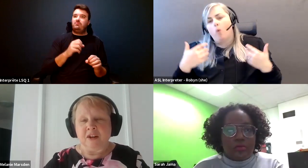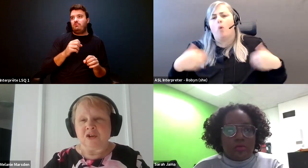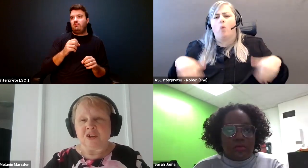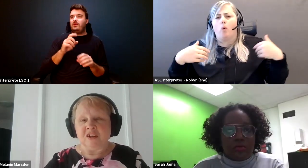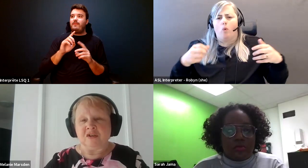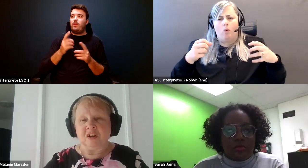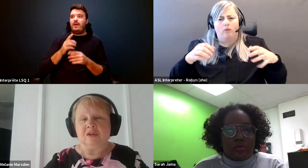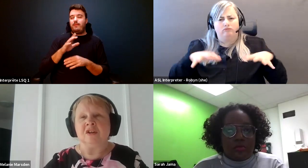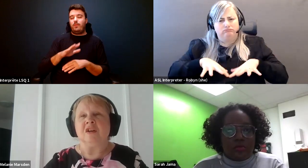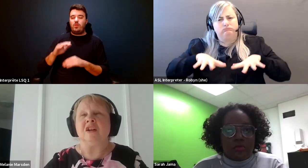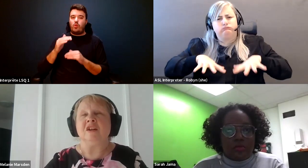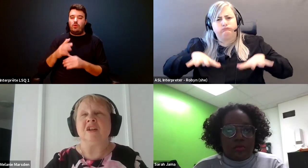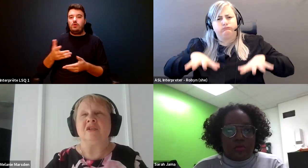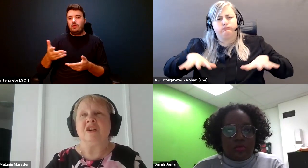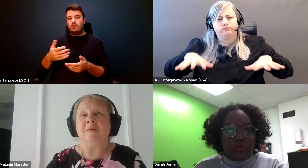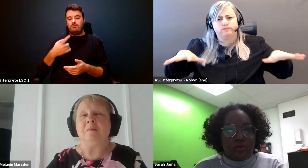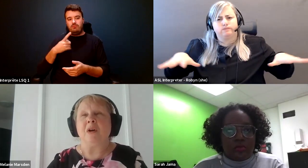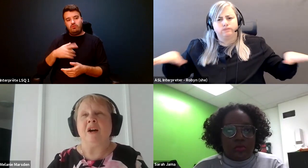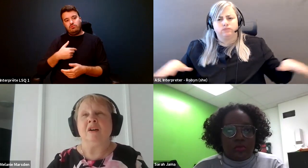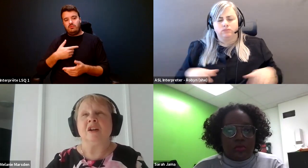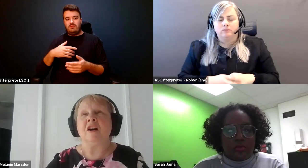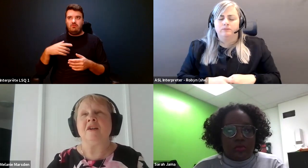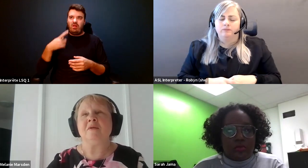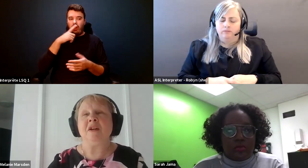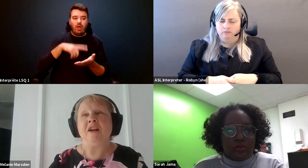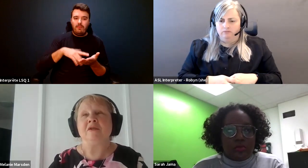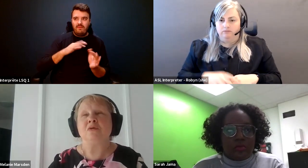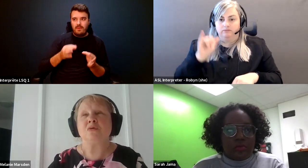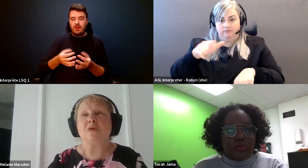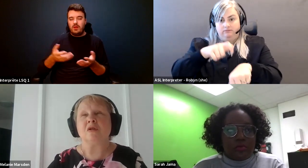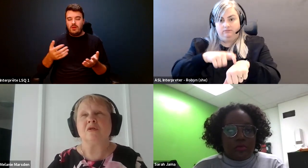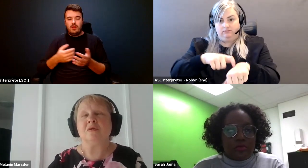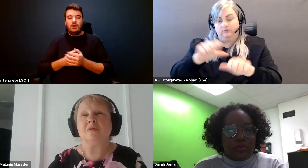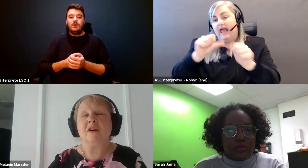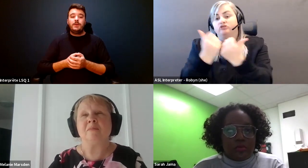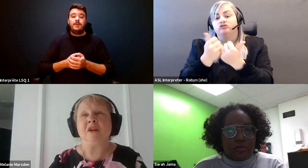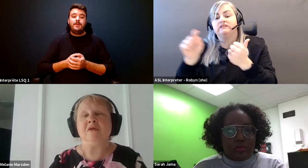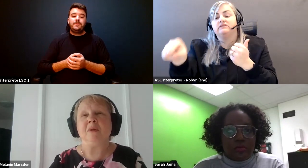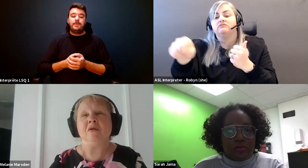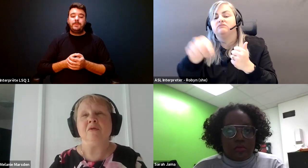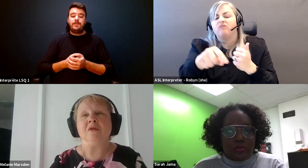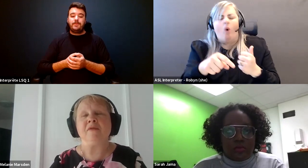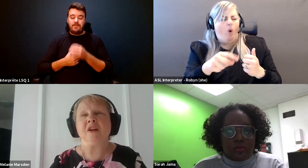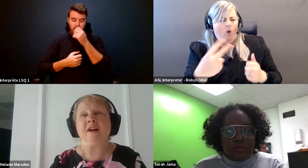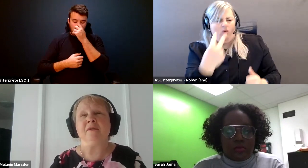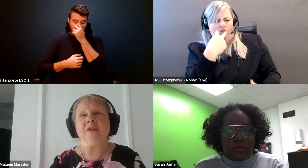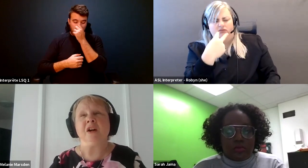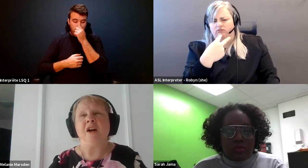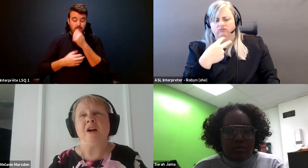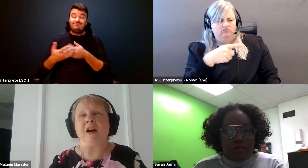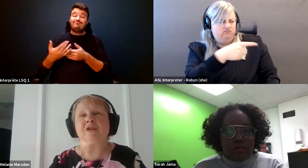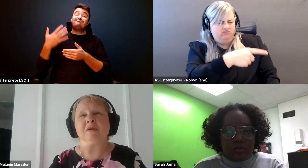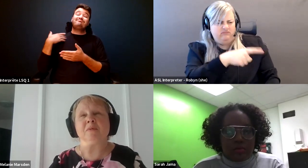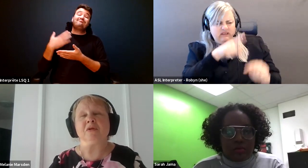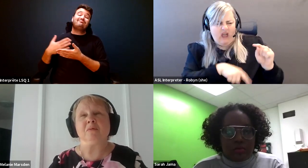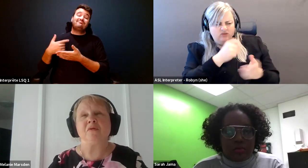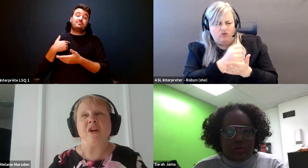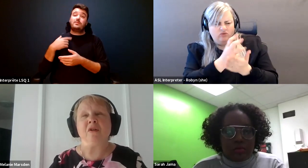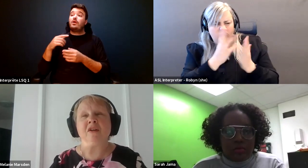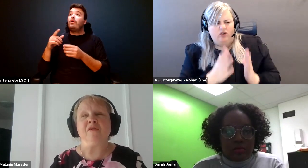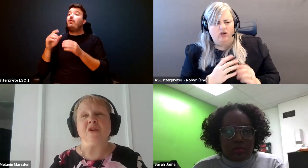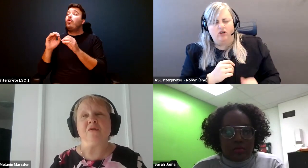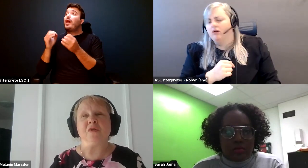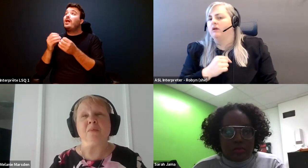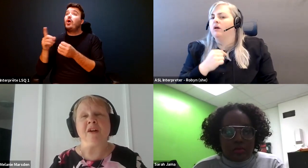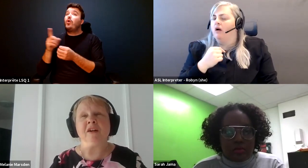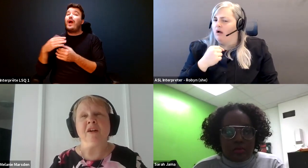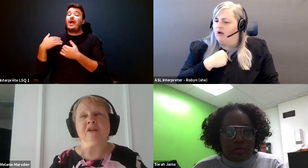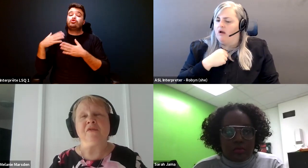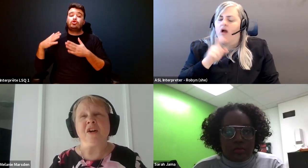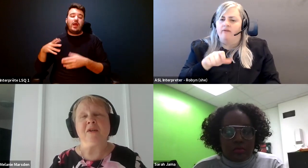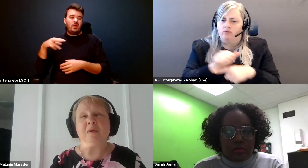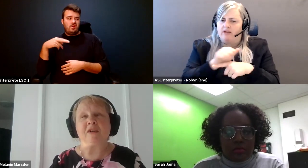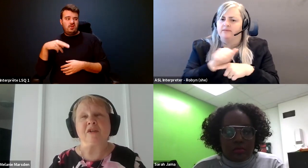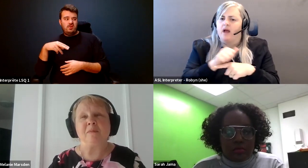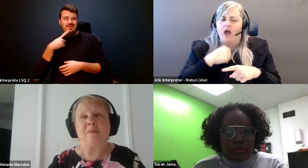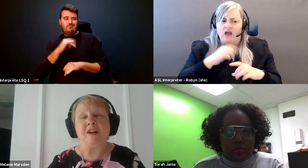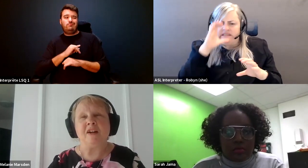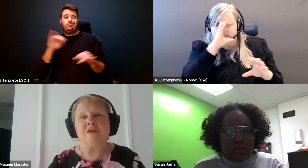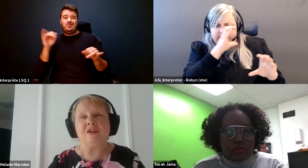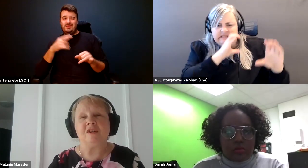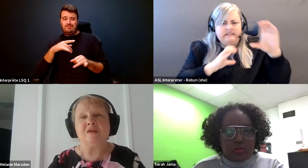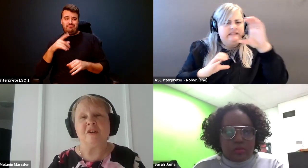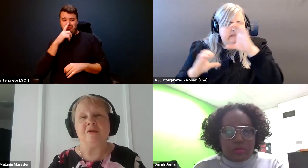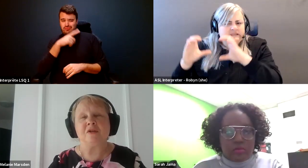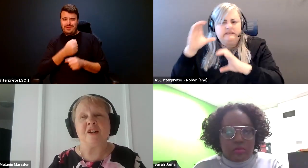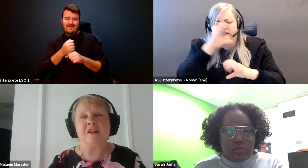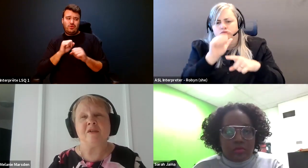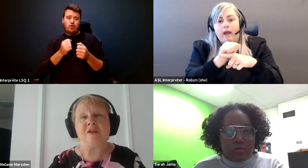Melanie Marsden: Agencies didn't think at that time that I could be a social refer so as many of you may know, you have to have a practical, so it was very difficult for me to find a practical many agencies didn't understand.